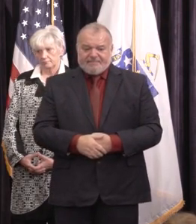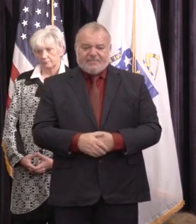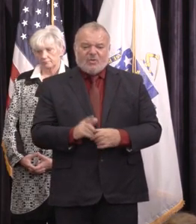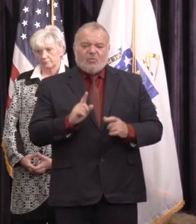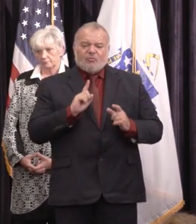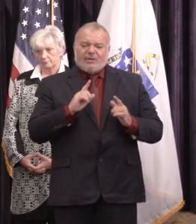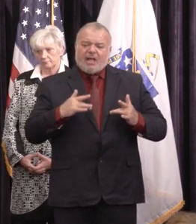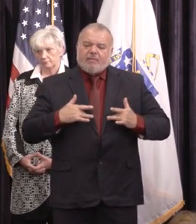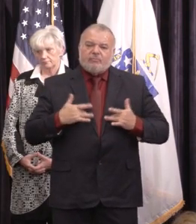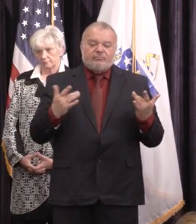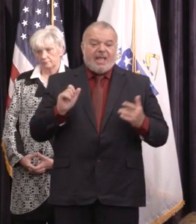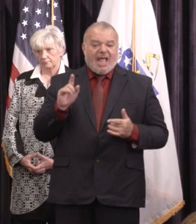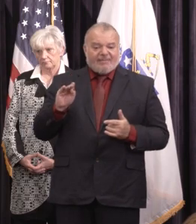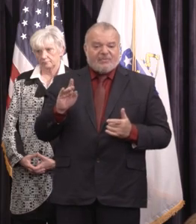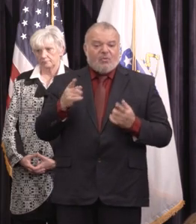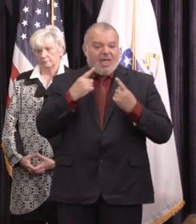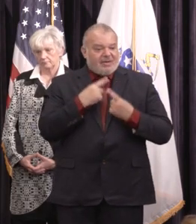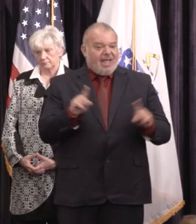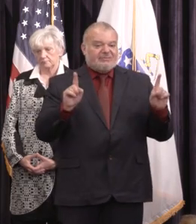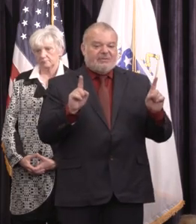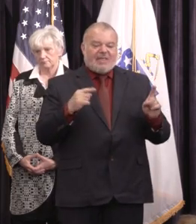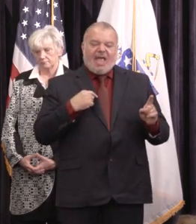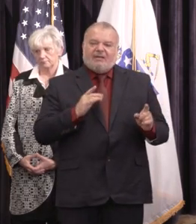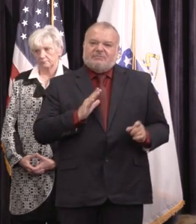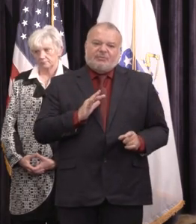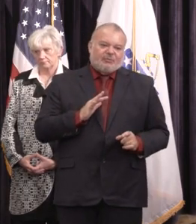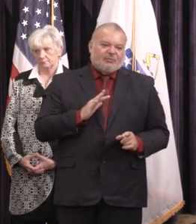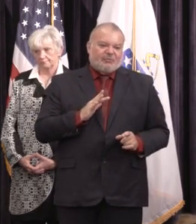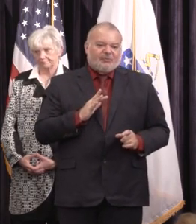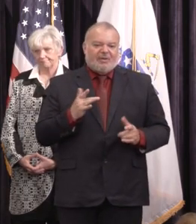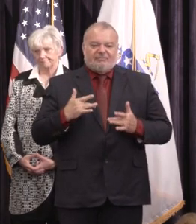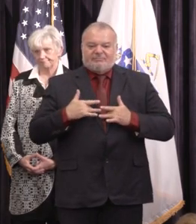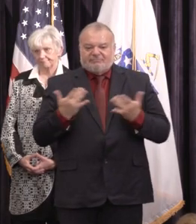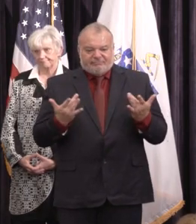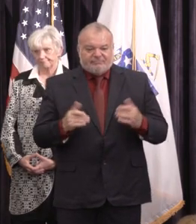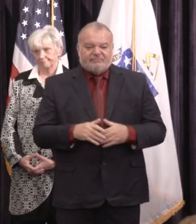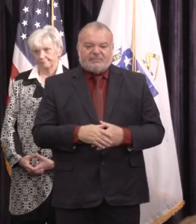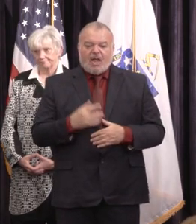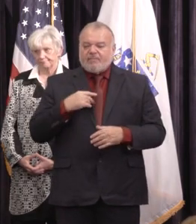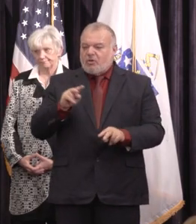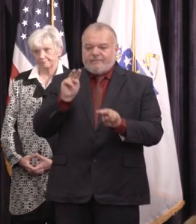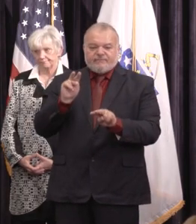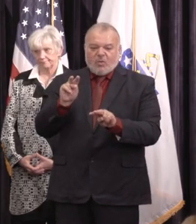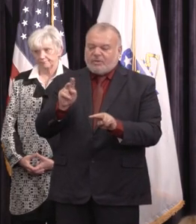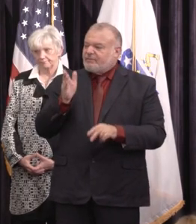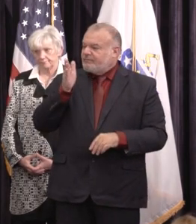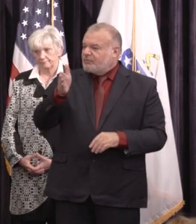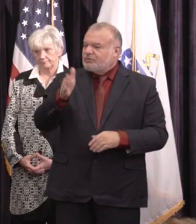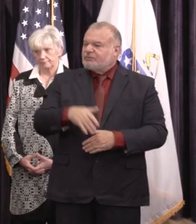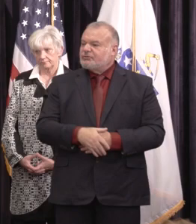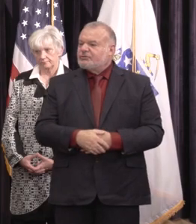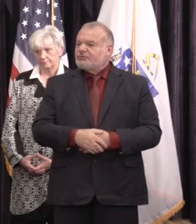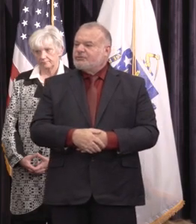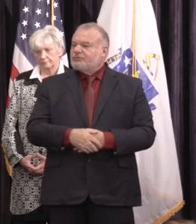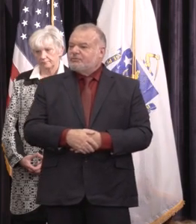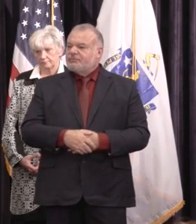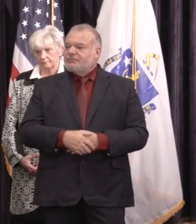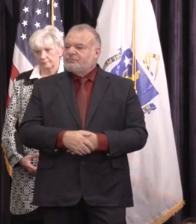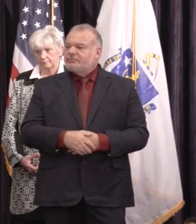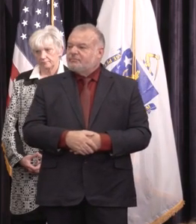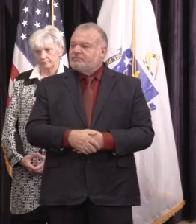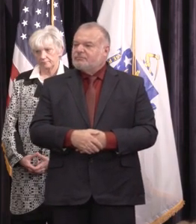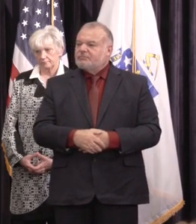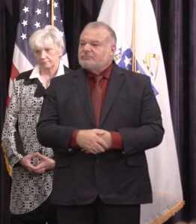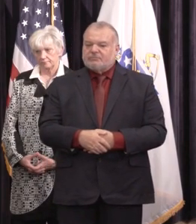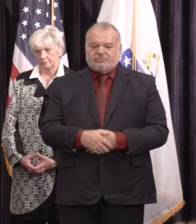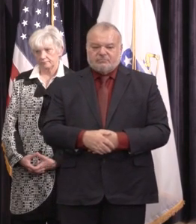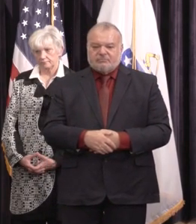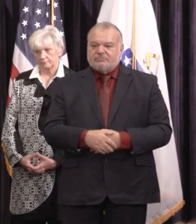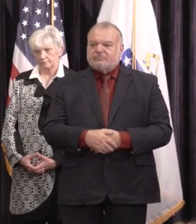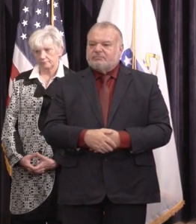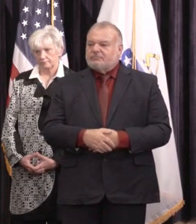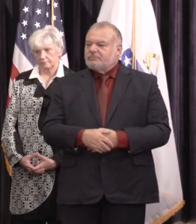excited about what it means in the time ahead. >> . >> Governor Healey: One second.